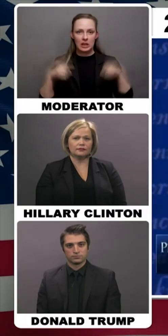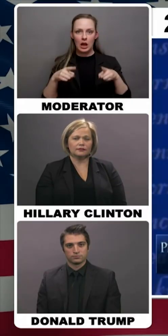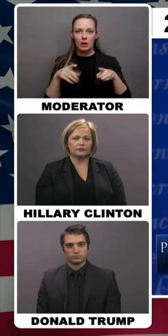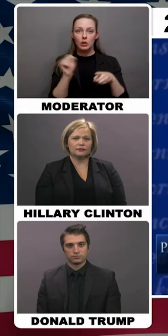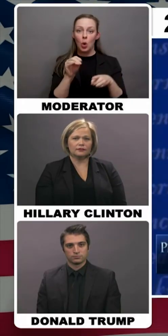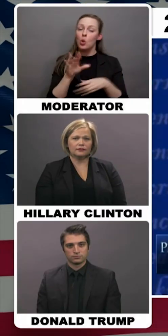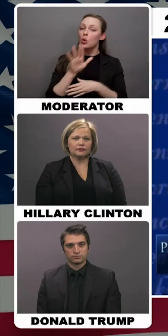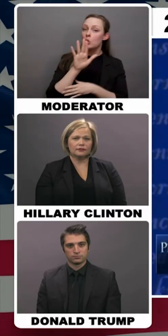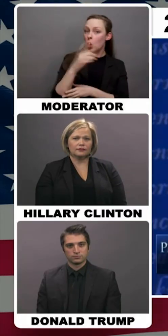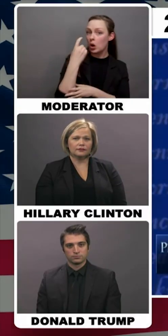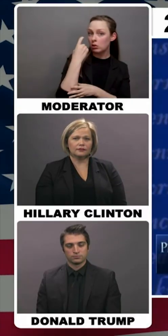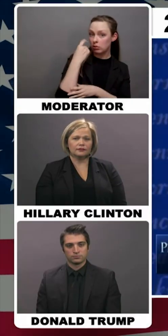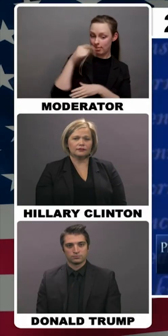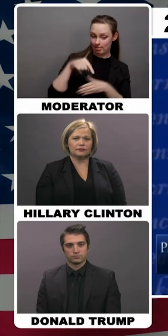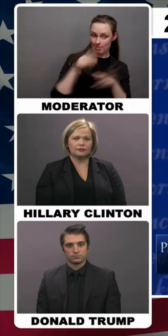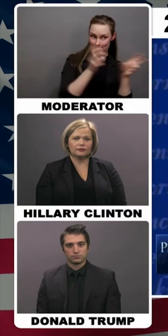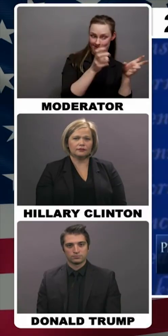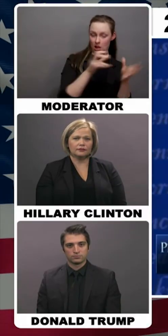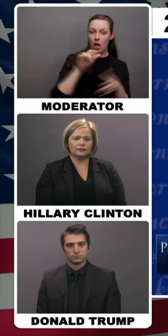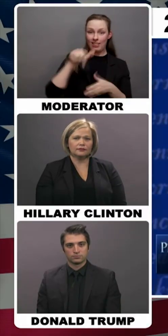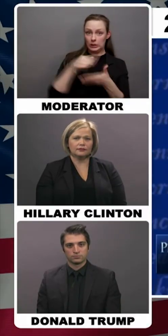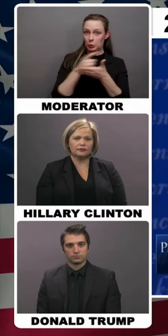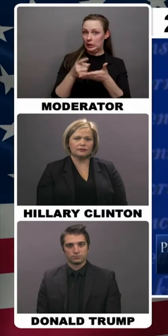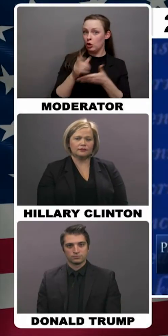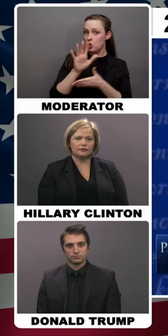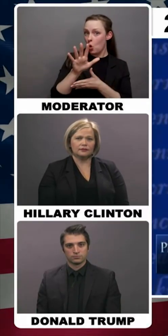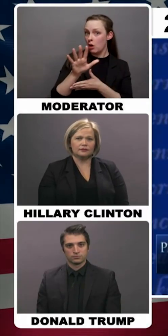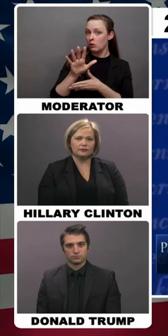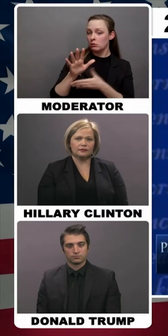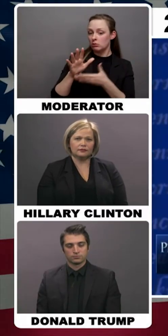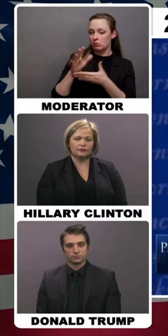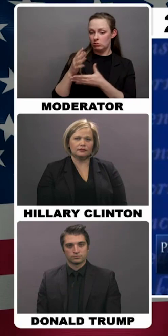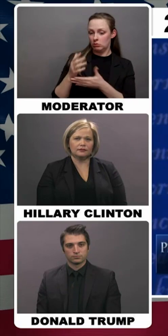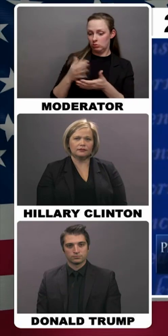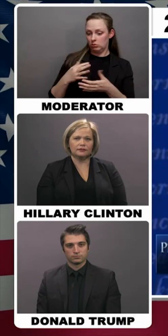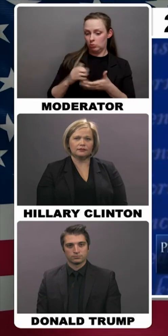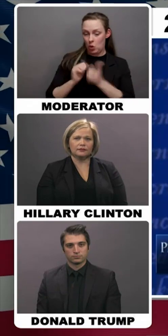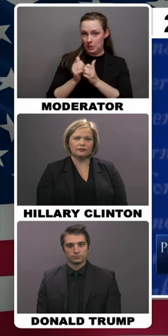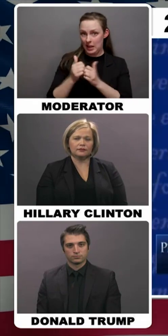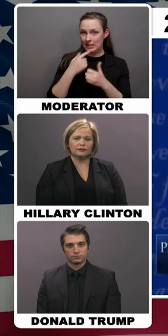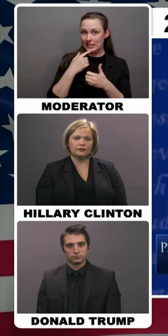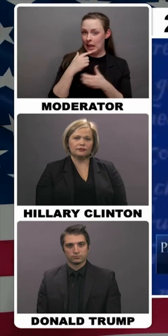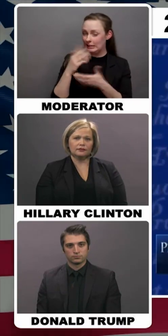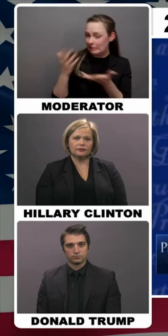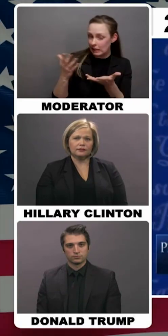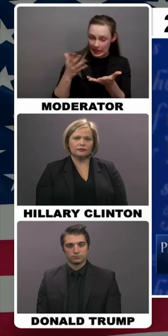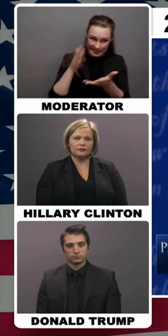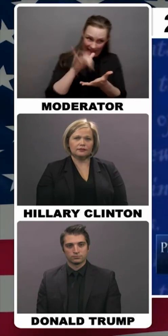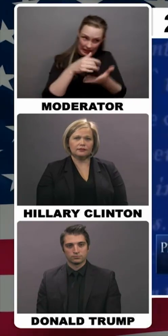that the Muslim ban is no longer your position. Is that correct? And if it is, was it a mistake